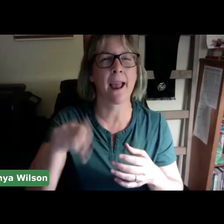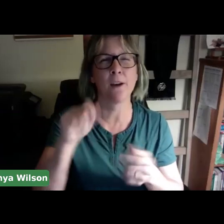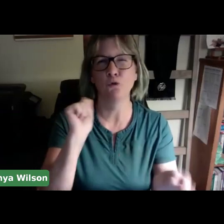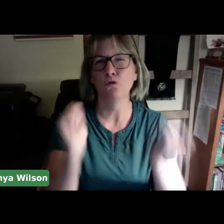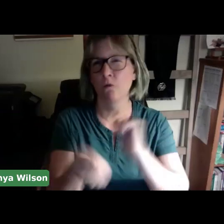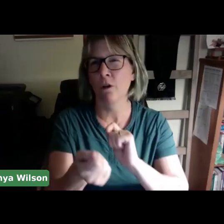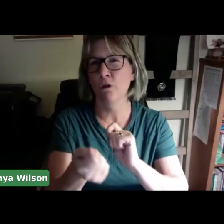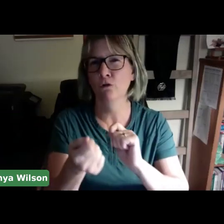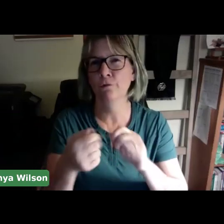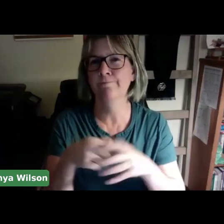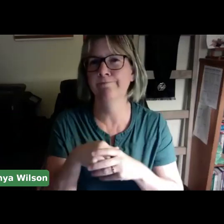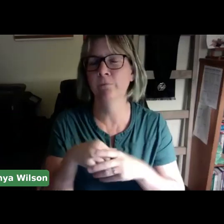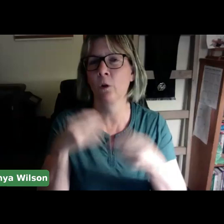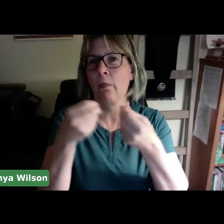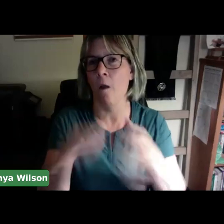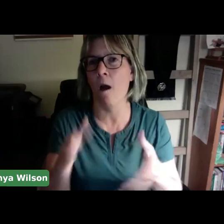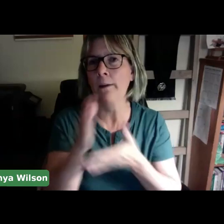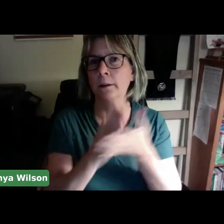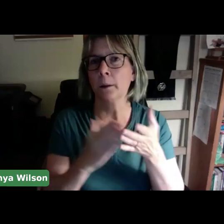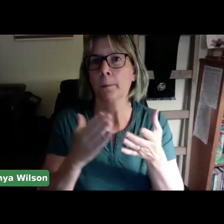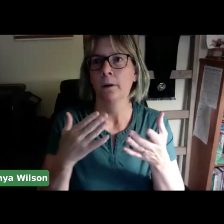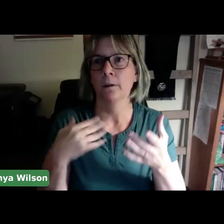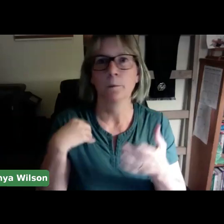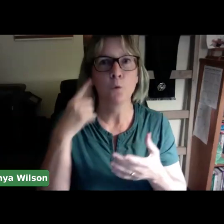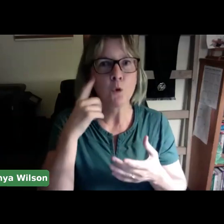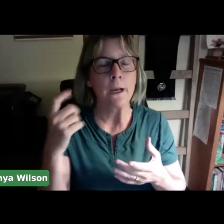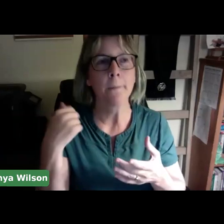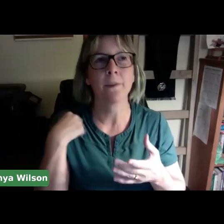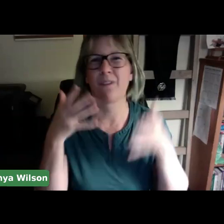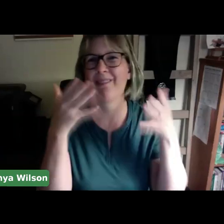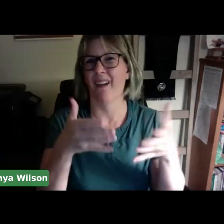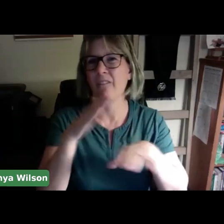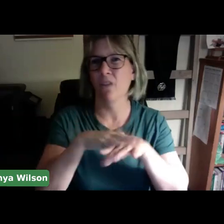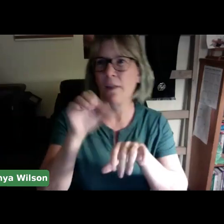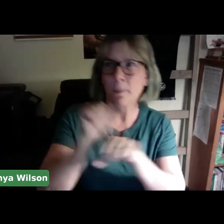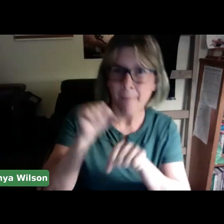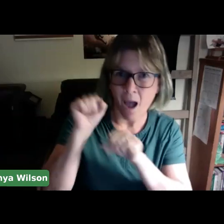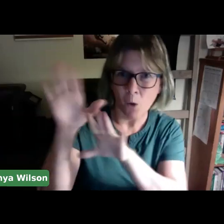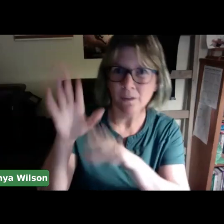And that some of my dreams needed to change in the end. And honestly, I lost sight of